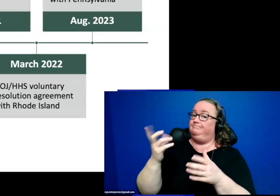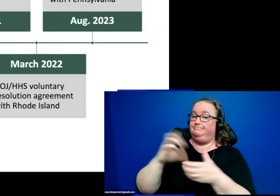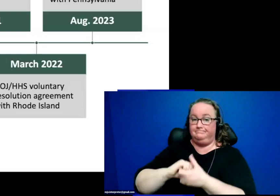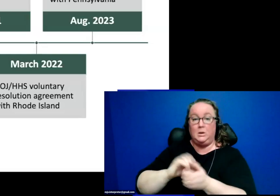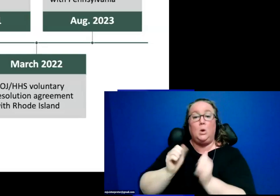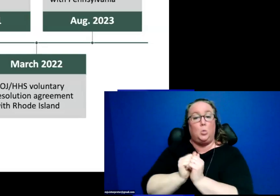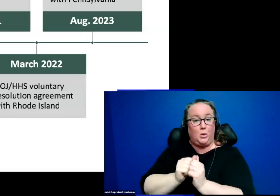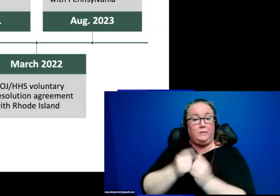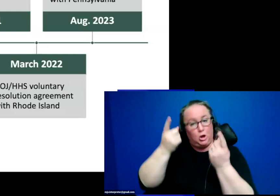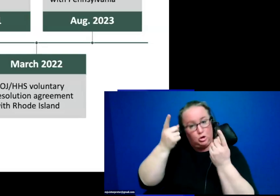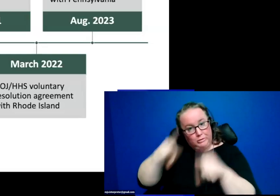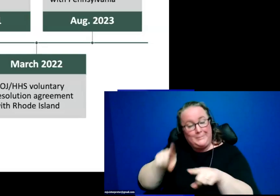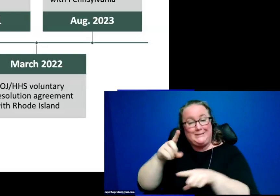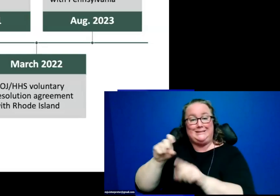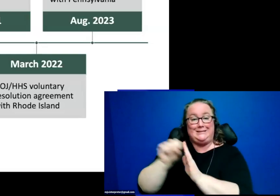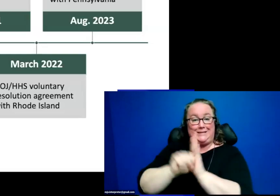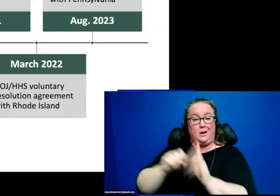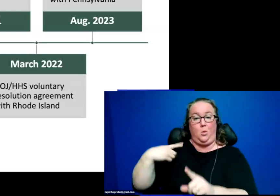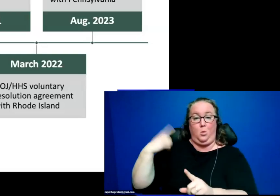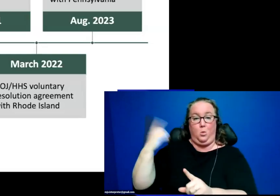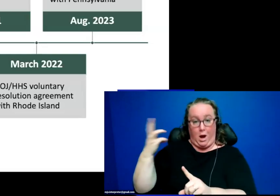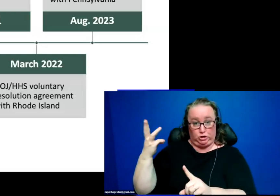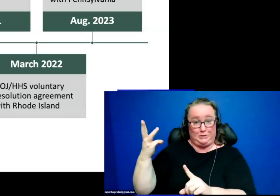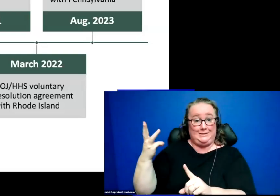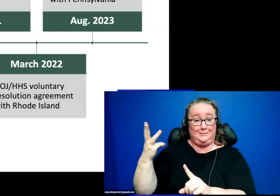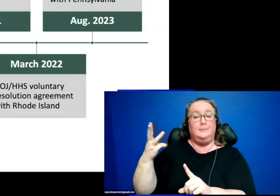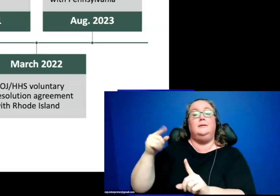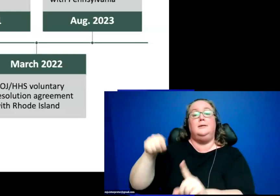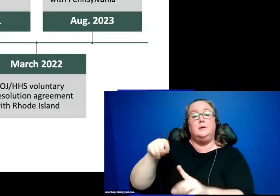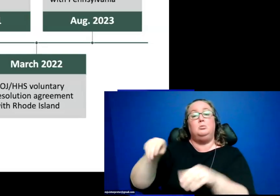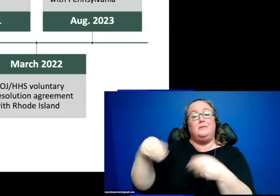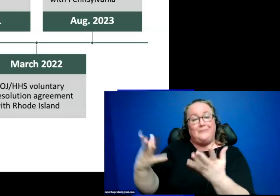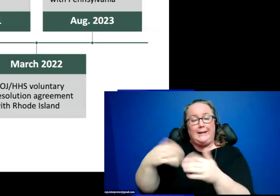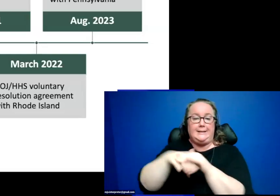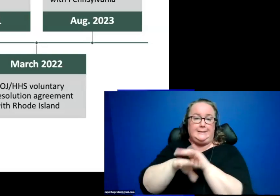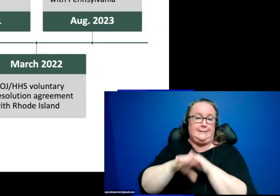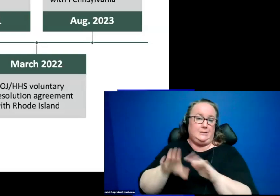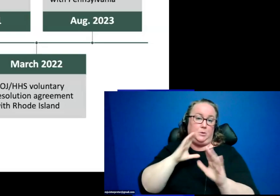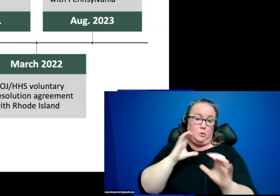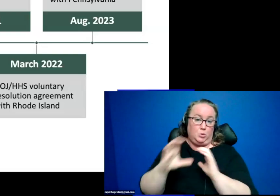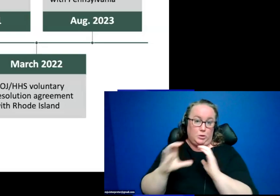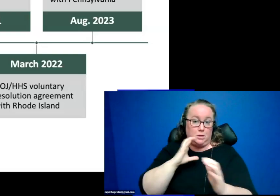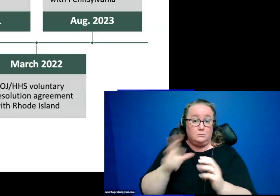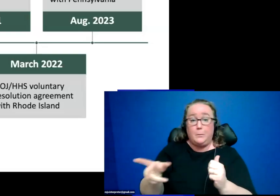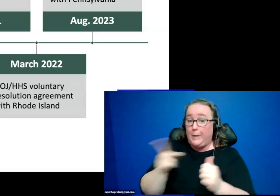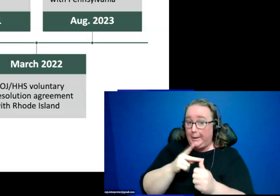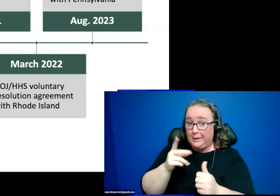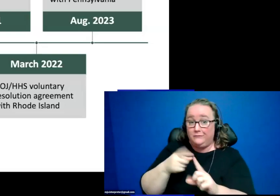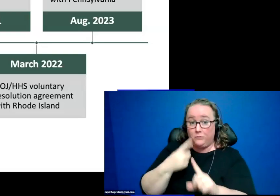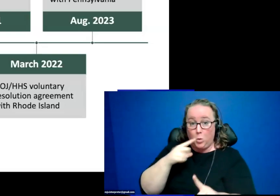This was with respect to providing accessible communications, primarily to parents with disabilities, again,